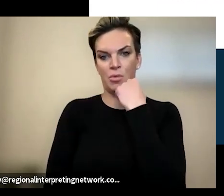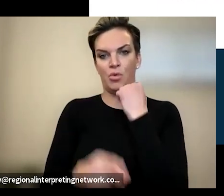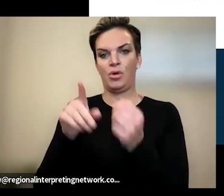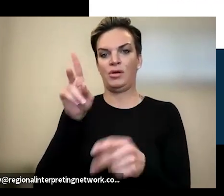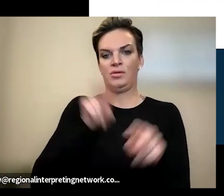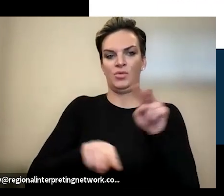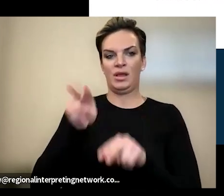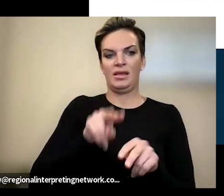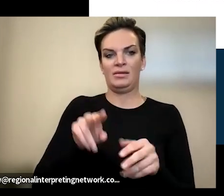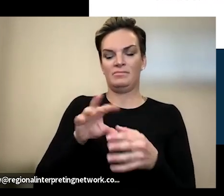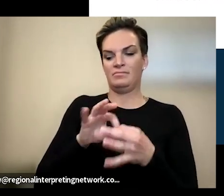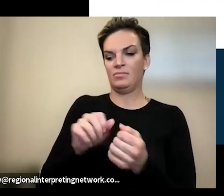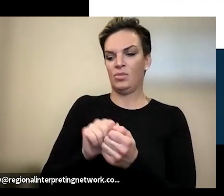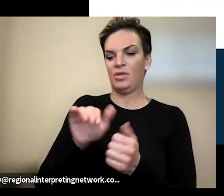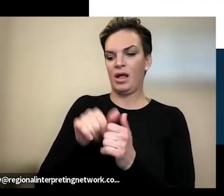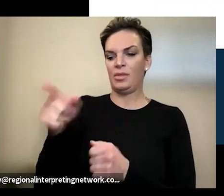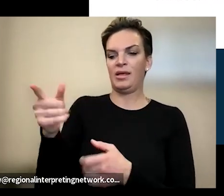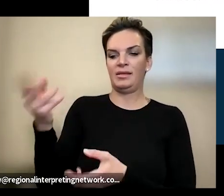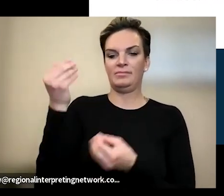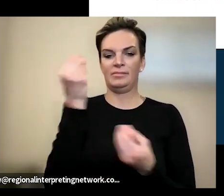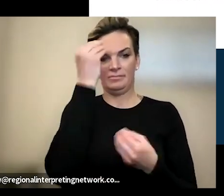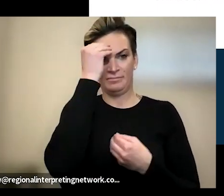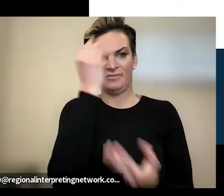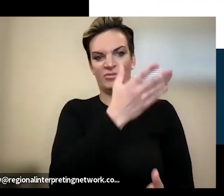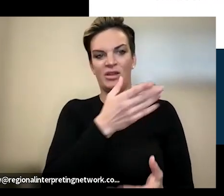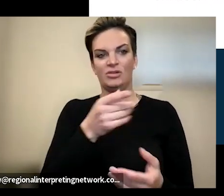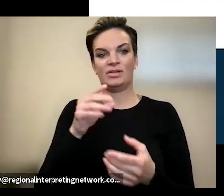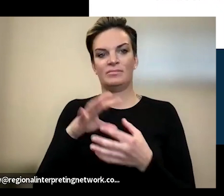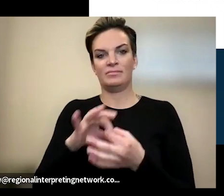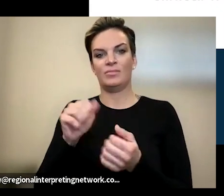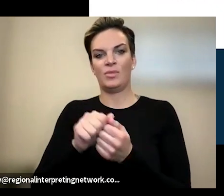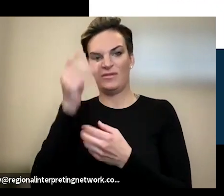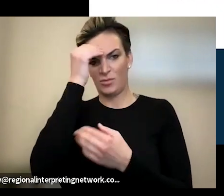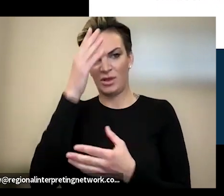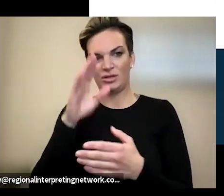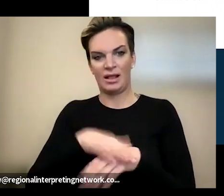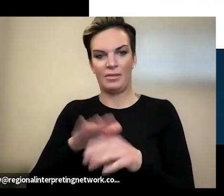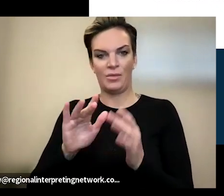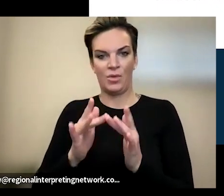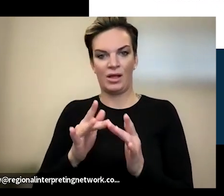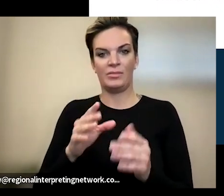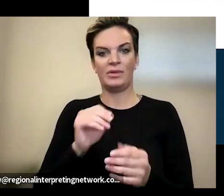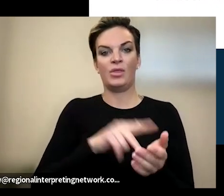information they find on the web and almost three times as many clinicians believe that patients